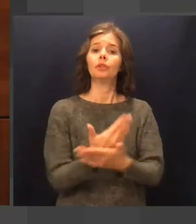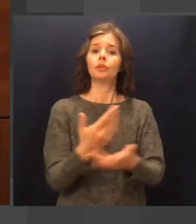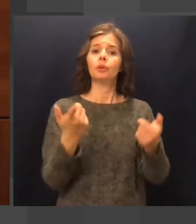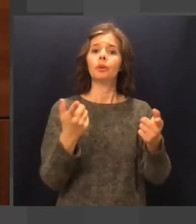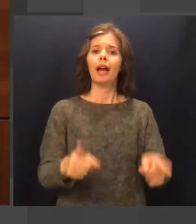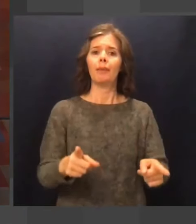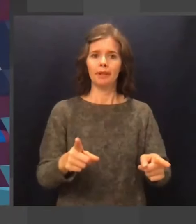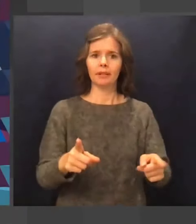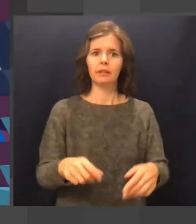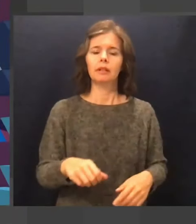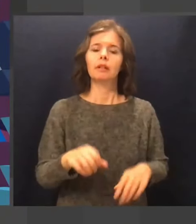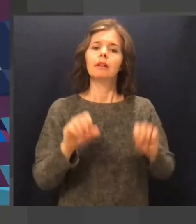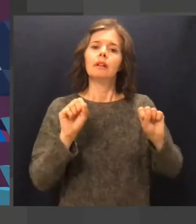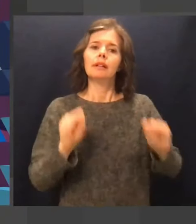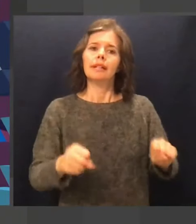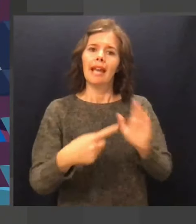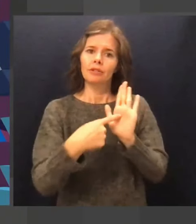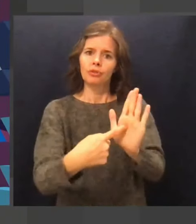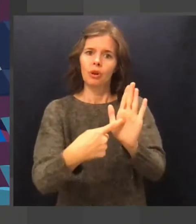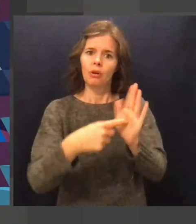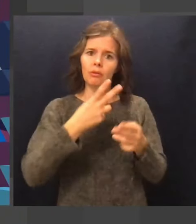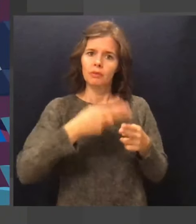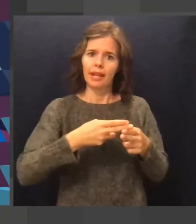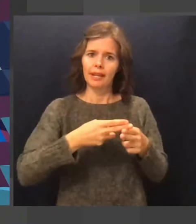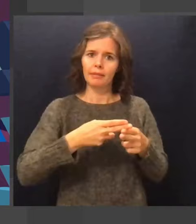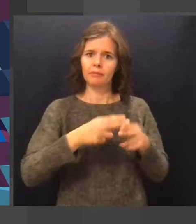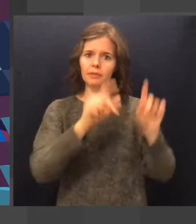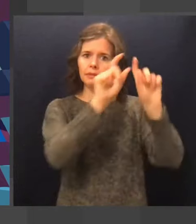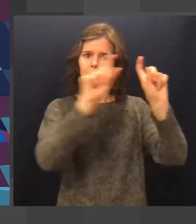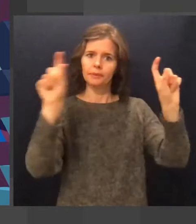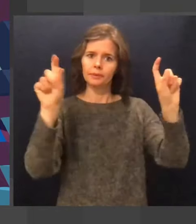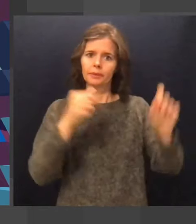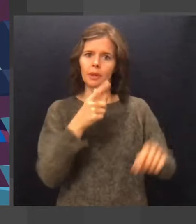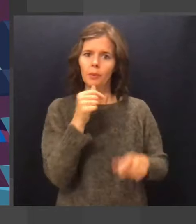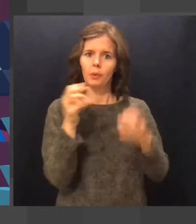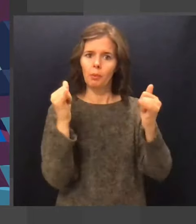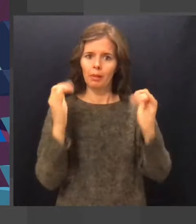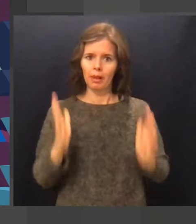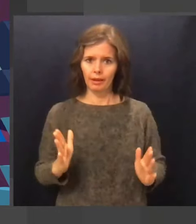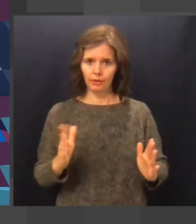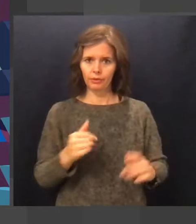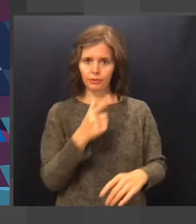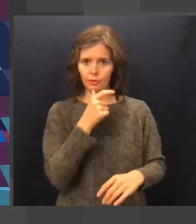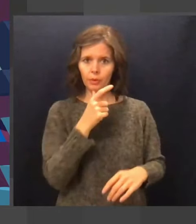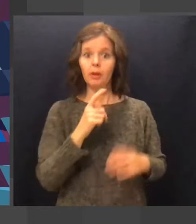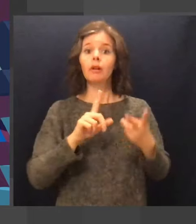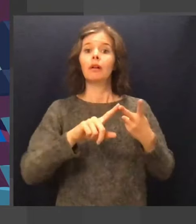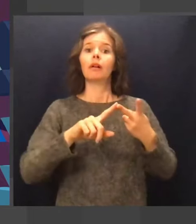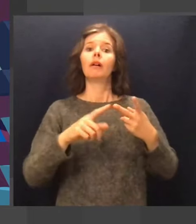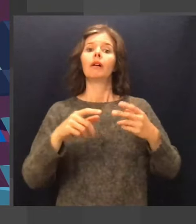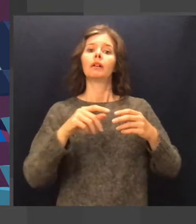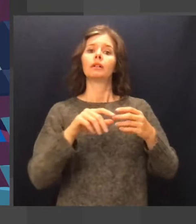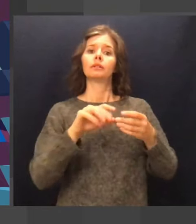ONE NEW FEATURE THAT WE HAVE IS YOU WILL BE ABLE TO SHOW THE NAMES OF THE PLAYERS THAT ARE OF